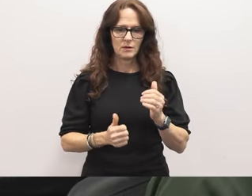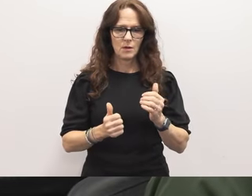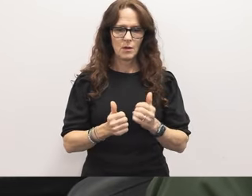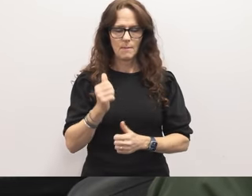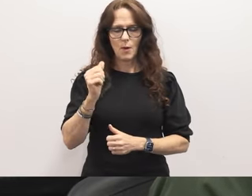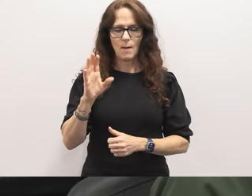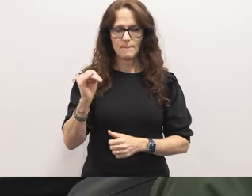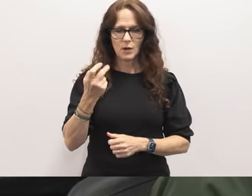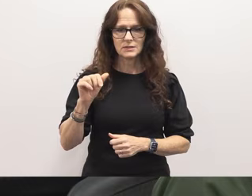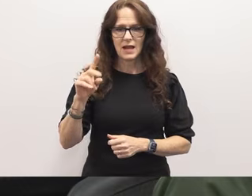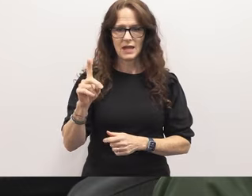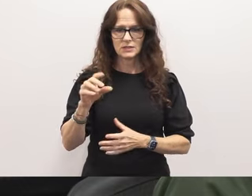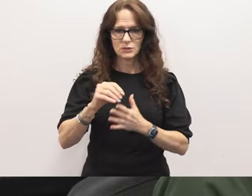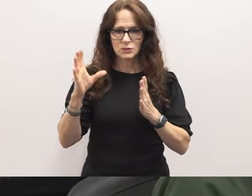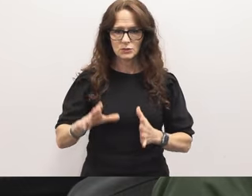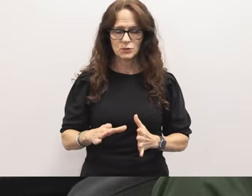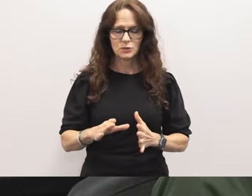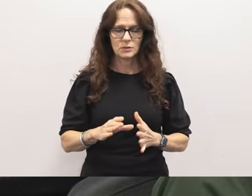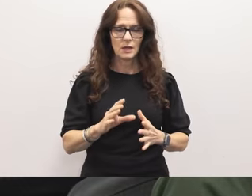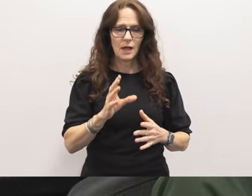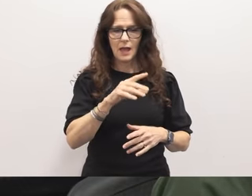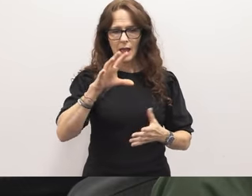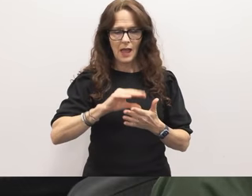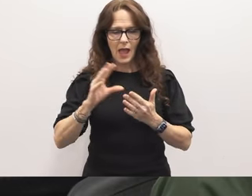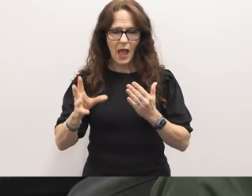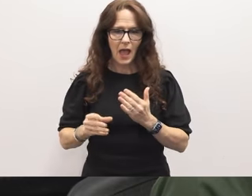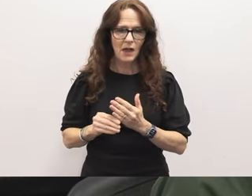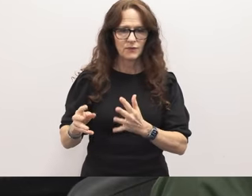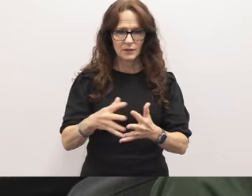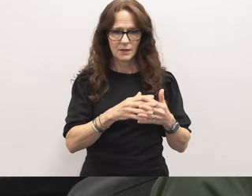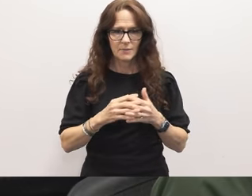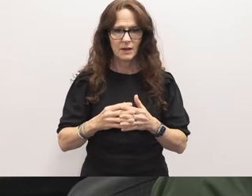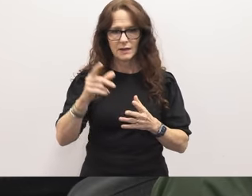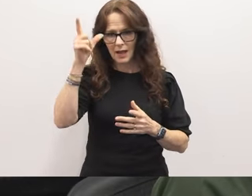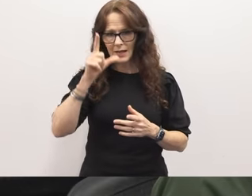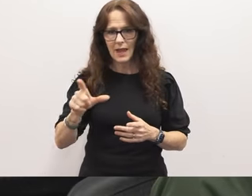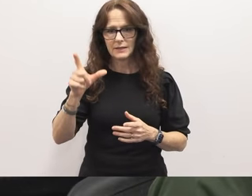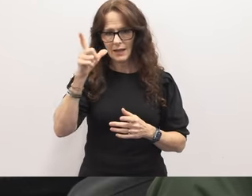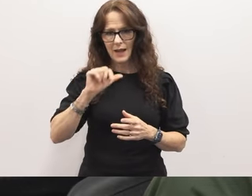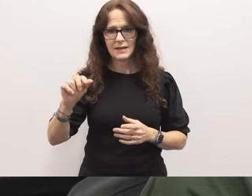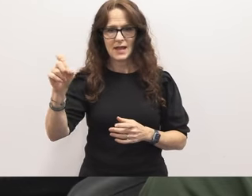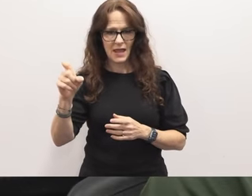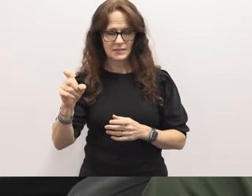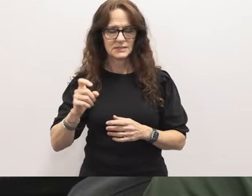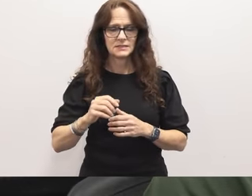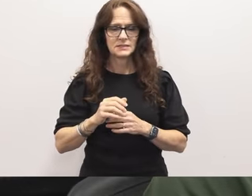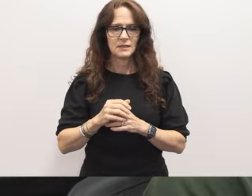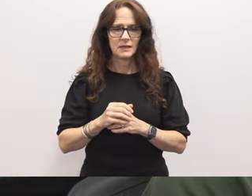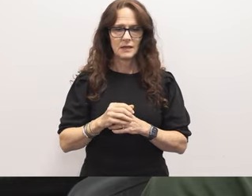are our most marginalized students, African Americans, Latinos, Latinos, our LatinX population given to collaboratively work on authentic challenges,